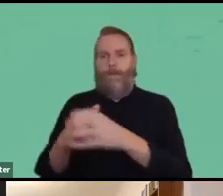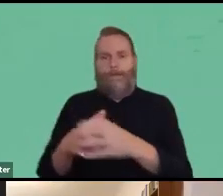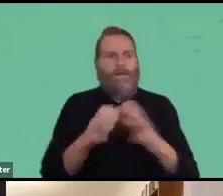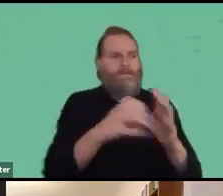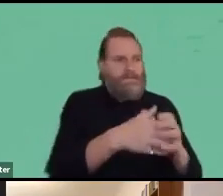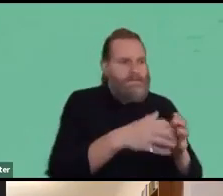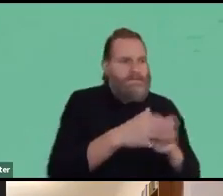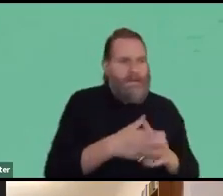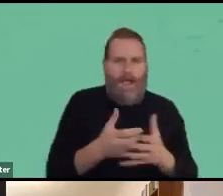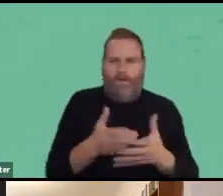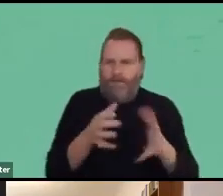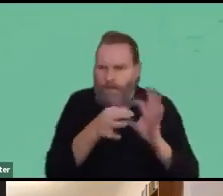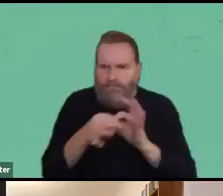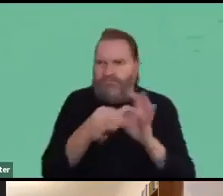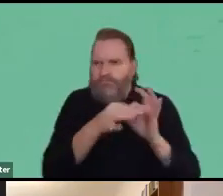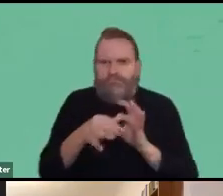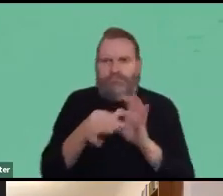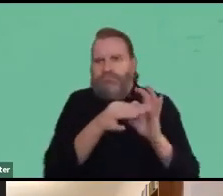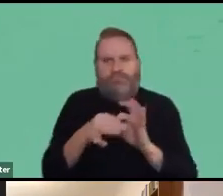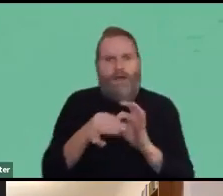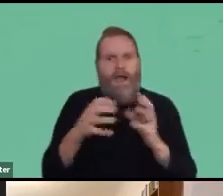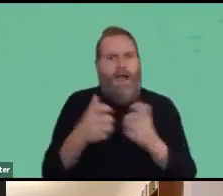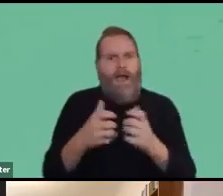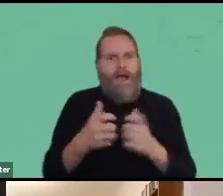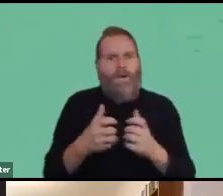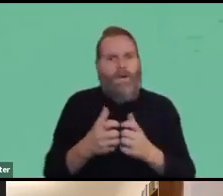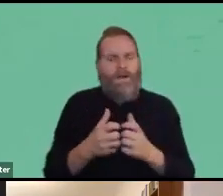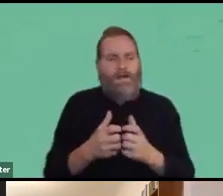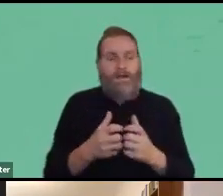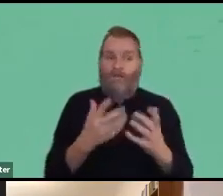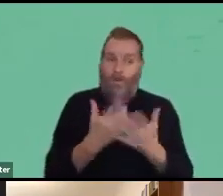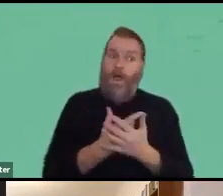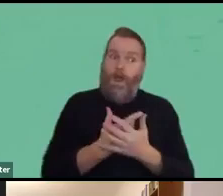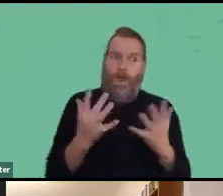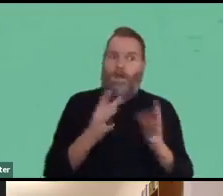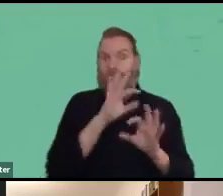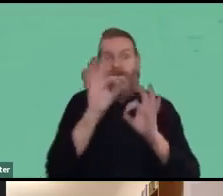reform. So there's there's quite a lot in there and I don't know if you want to try and respond